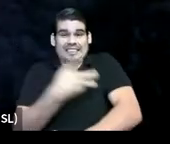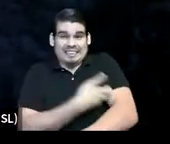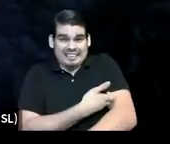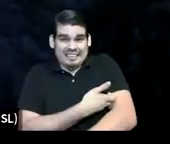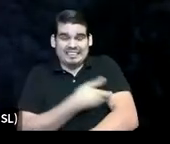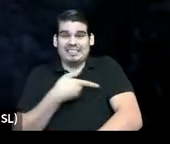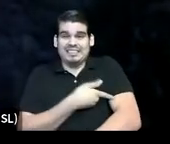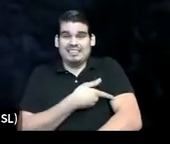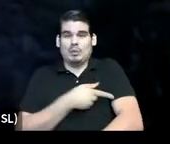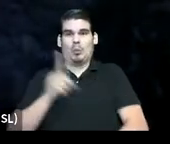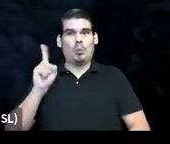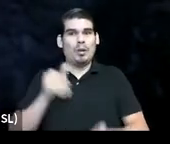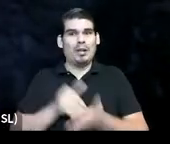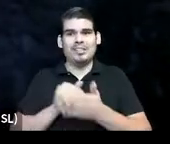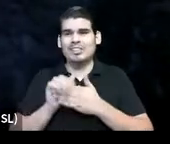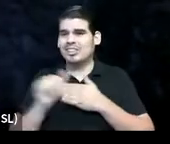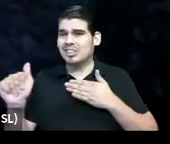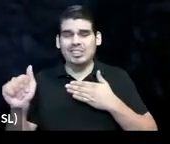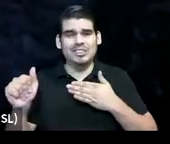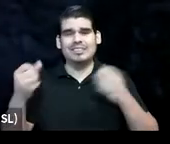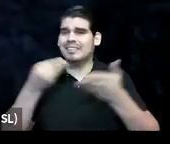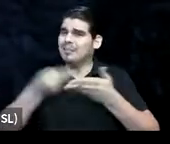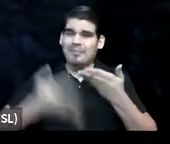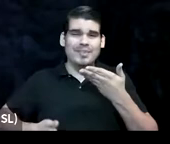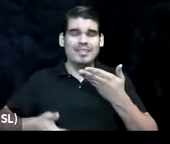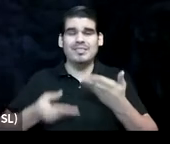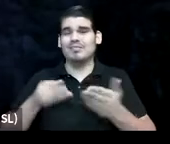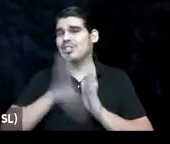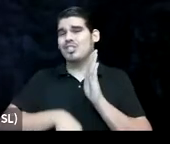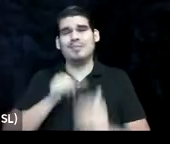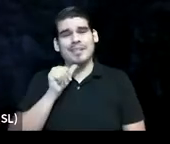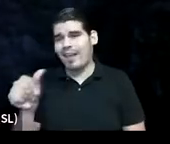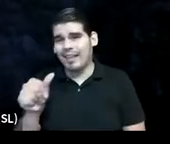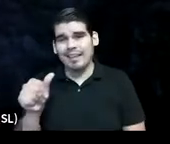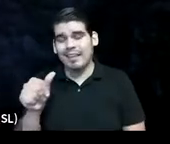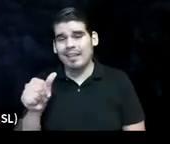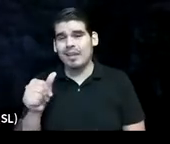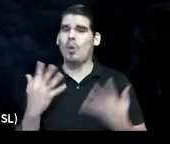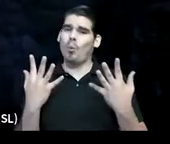of a lottery system and to advocate for increasing resources for the nursing program.